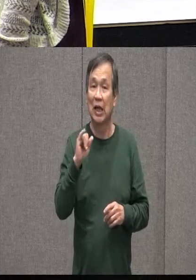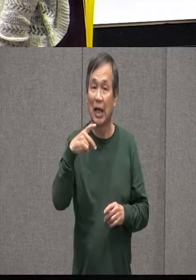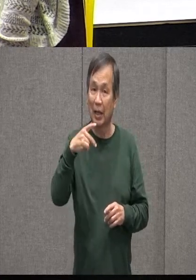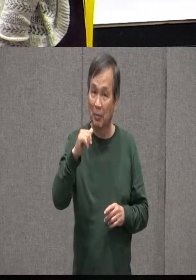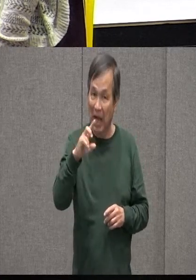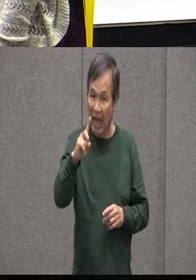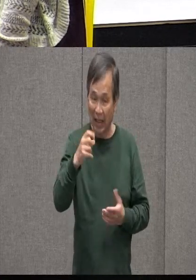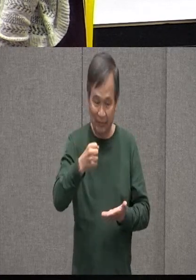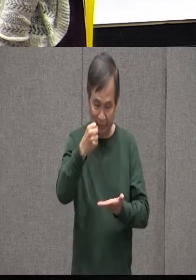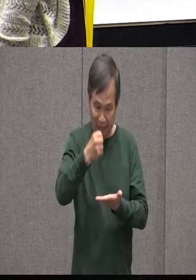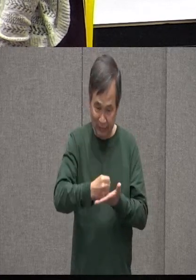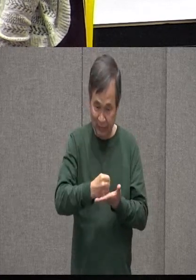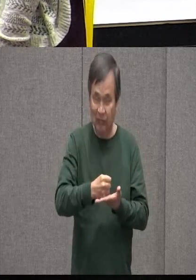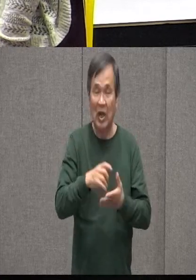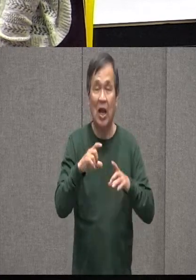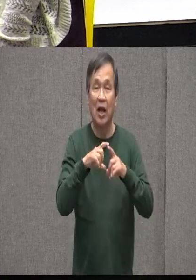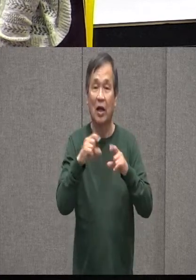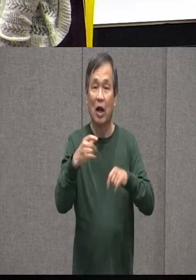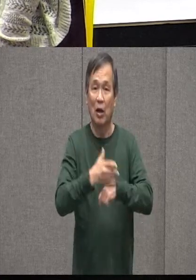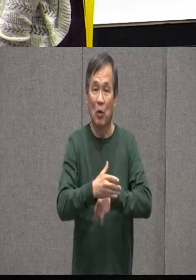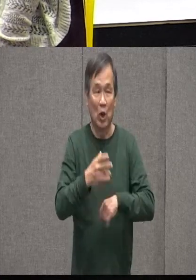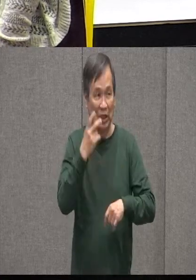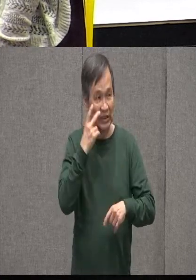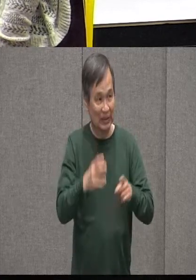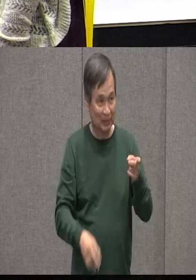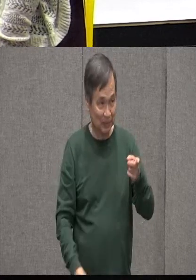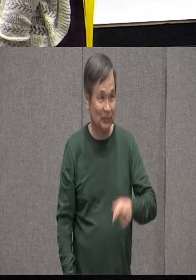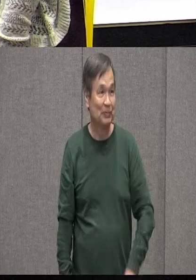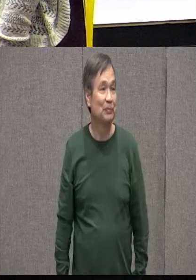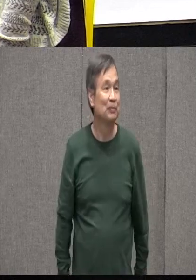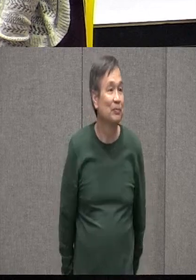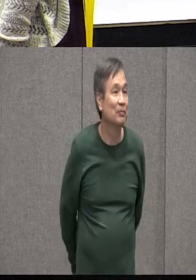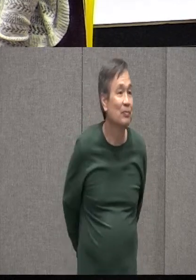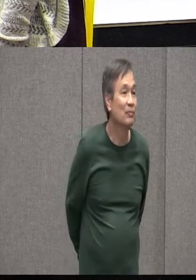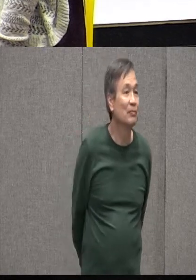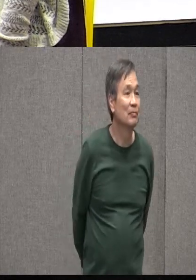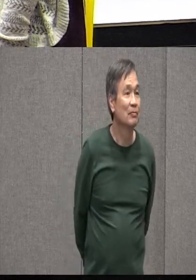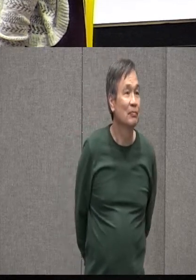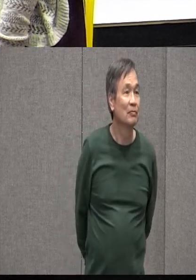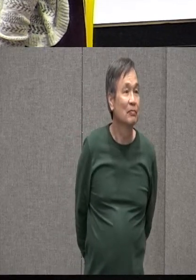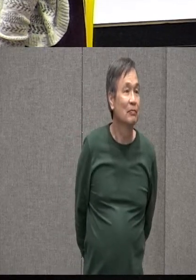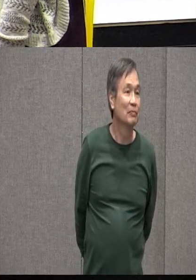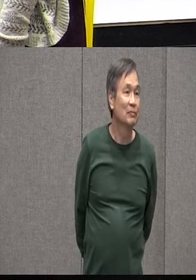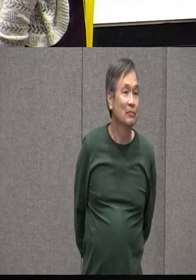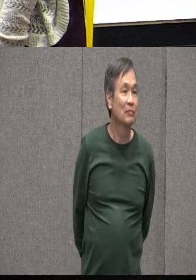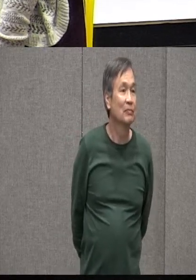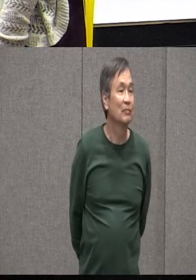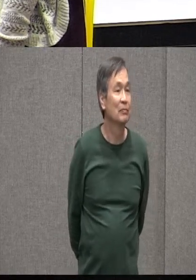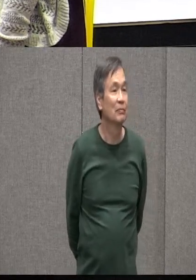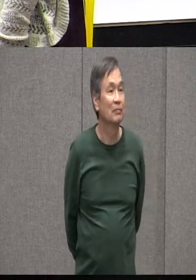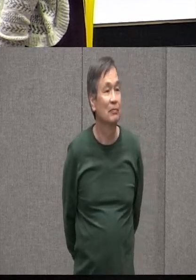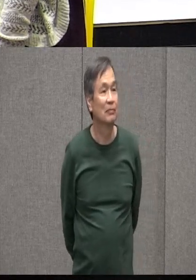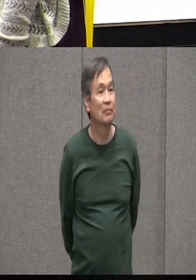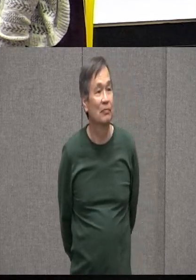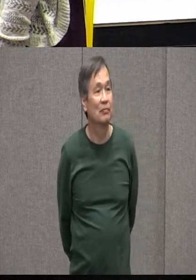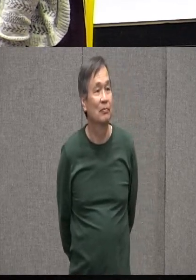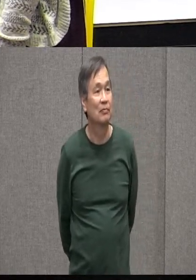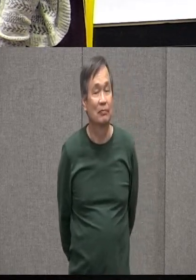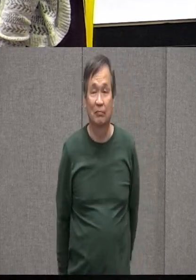I'm going to take my cardboard, press it down, and then I'm just gonna press that edge. Look at that line.